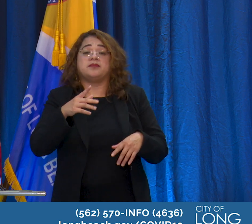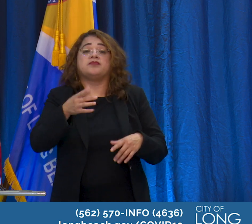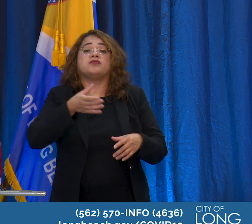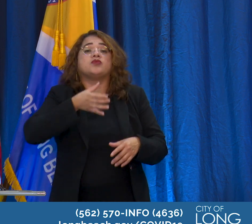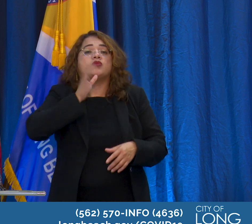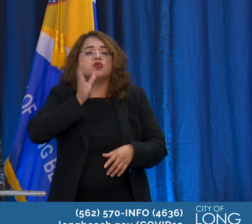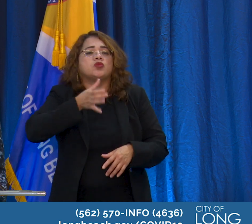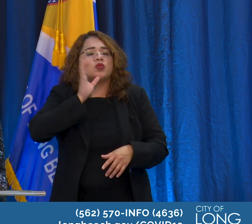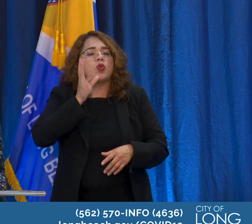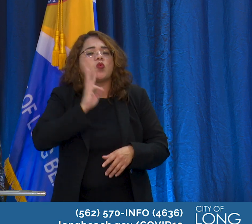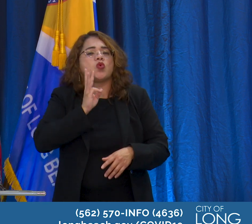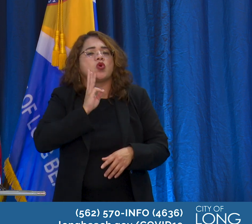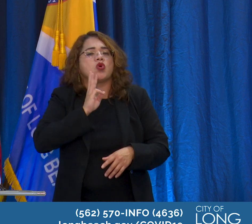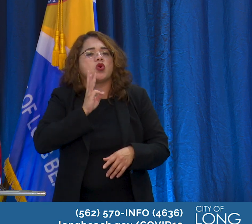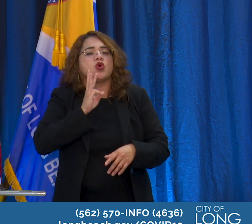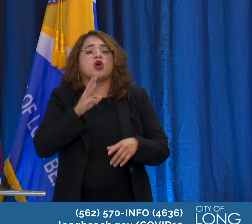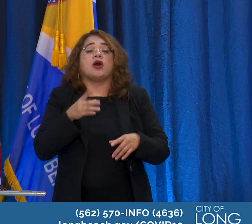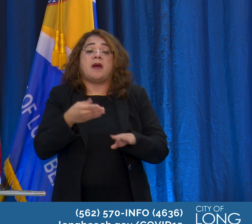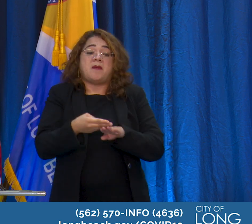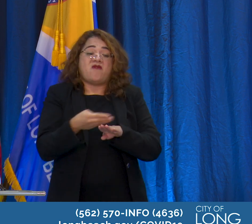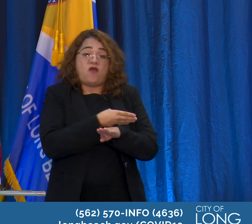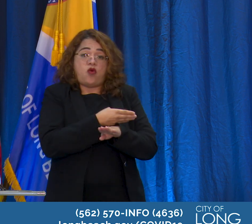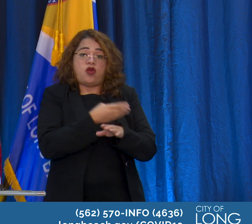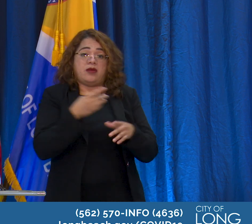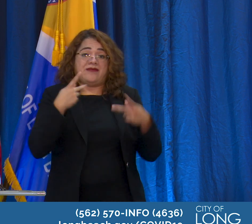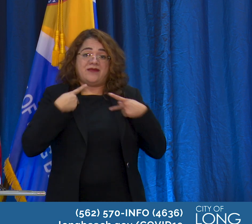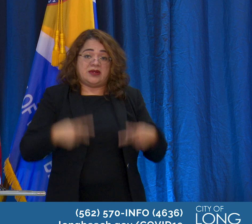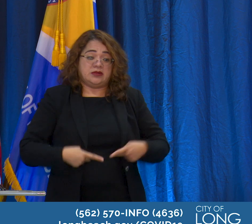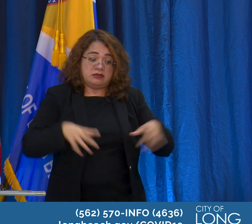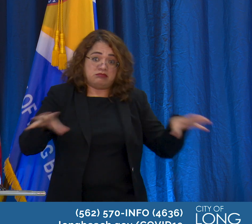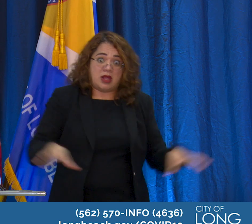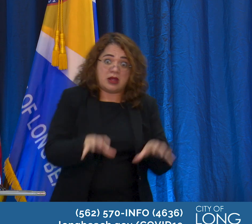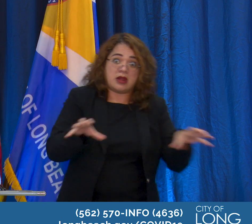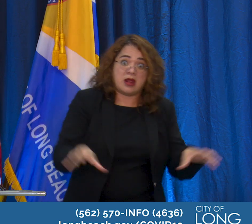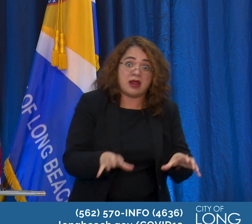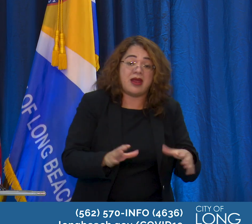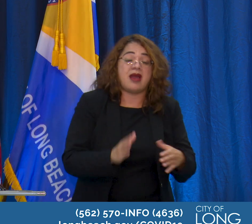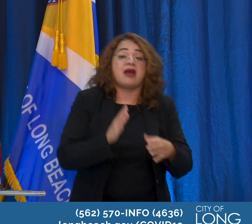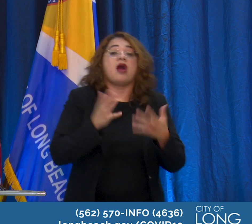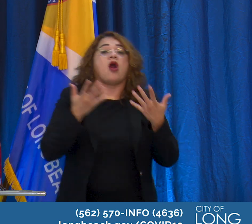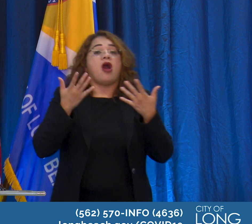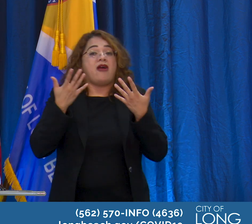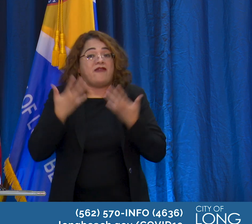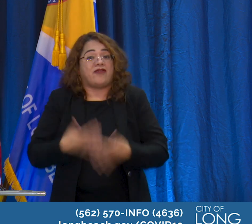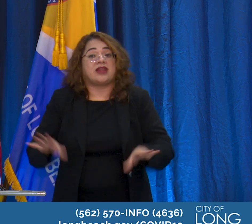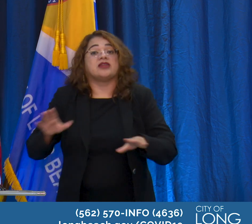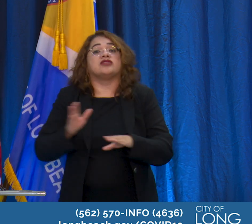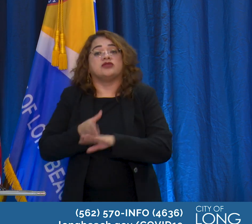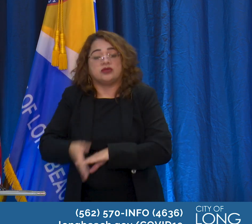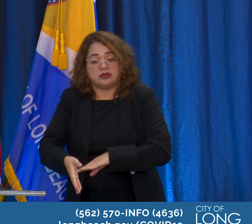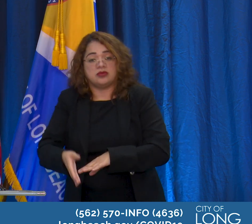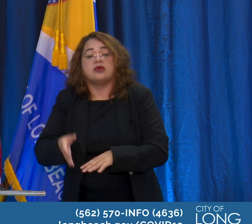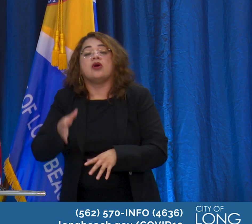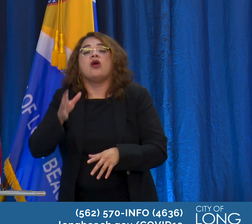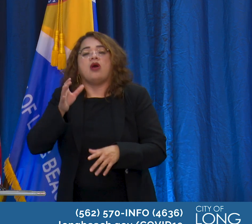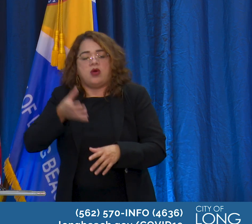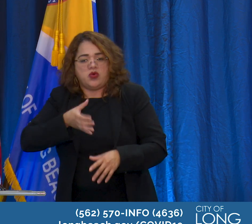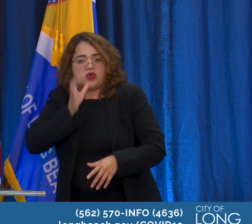before, during, and after outdoor activities. Try to avoid beverages that have caffeine or alcohol.